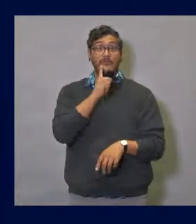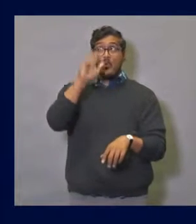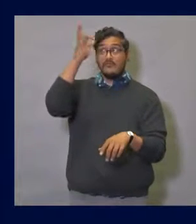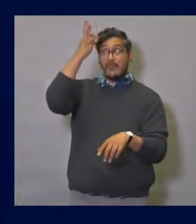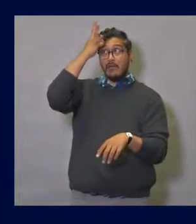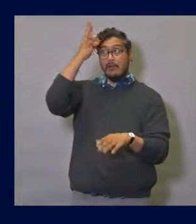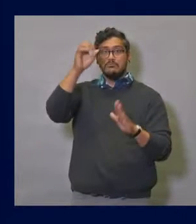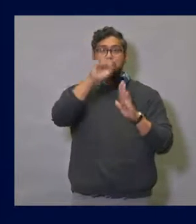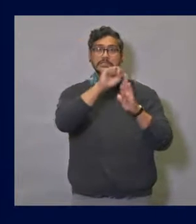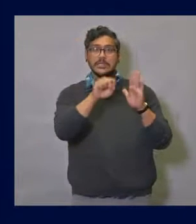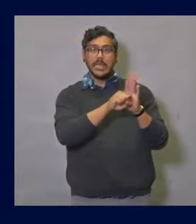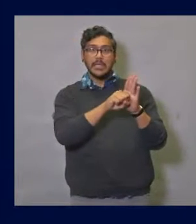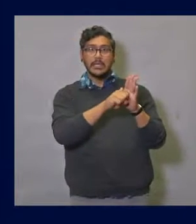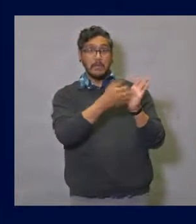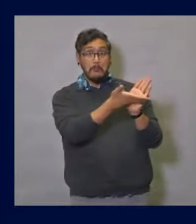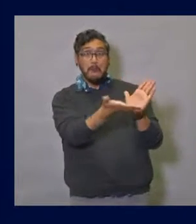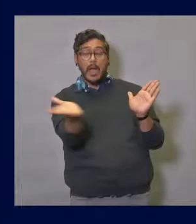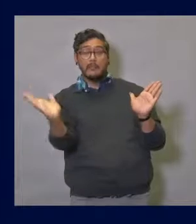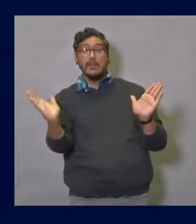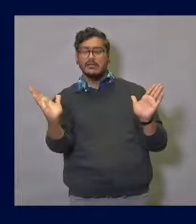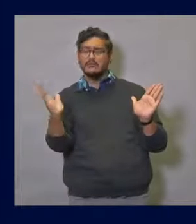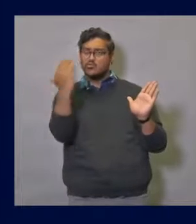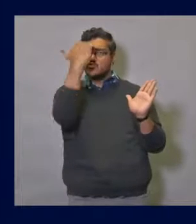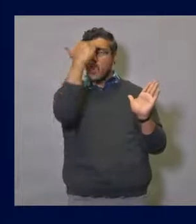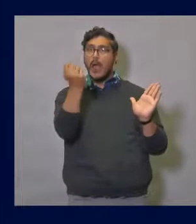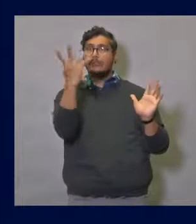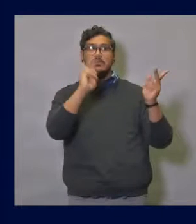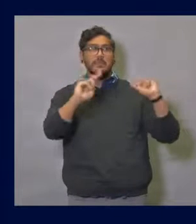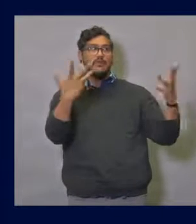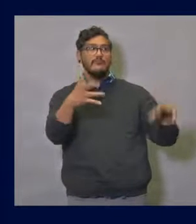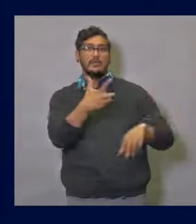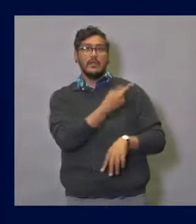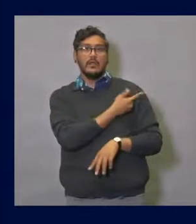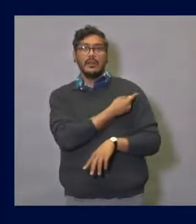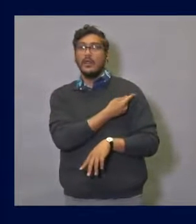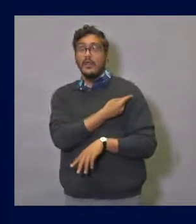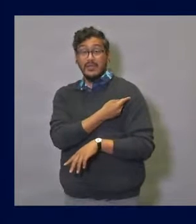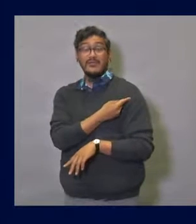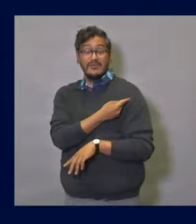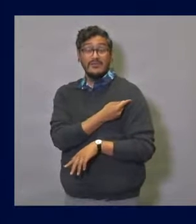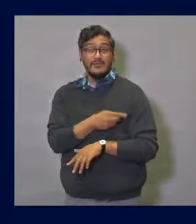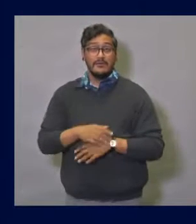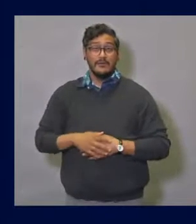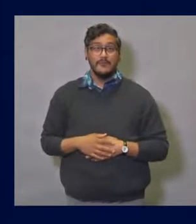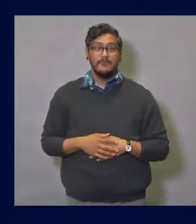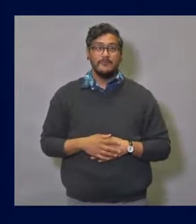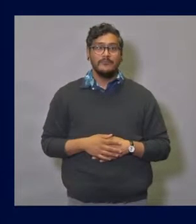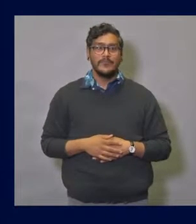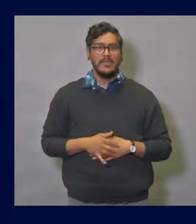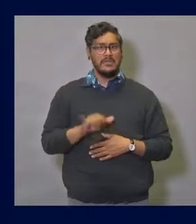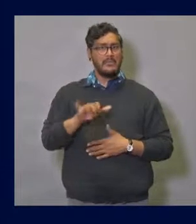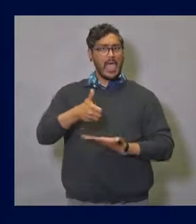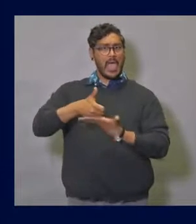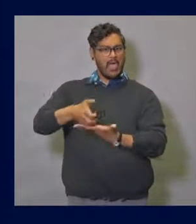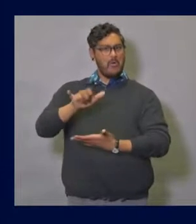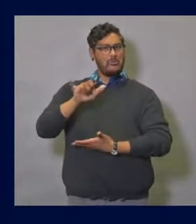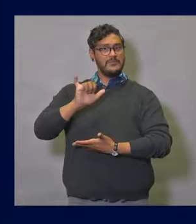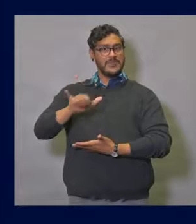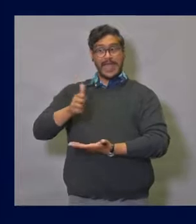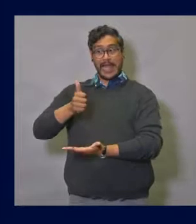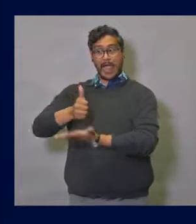CLARA DE LOS ESFUERZOS DE